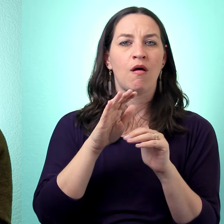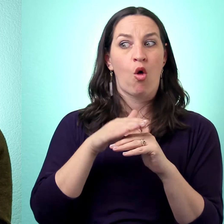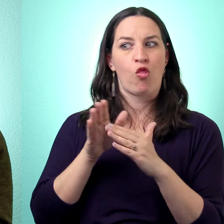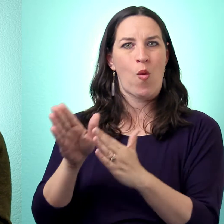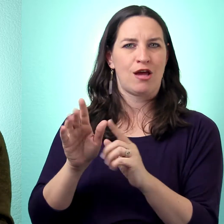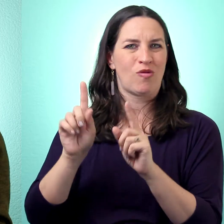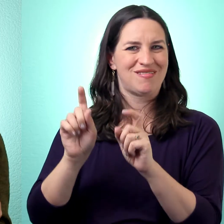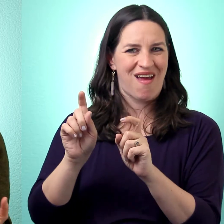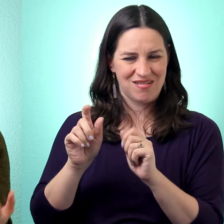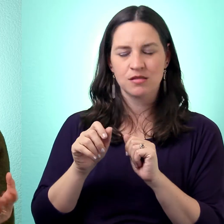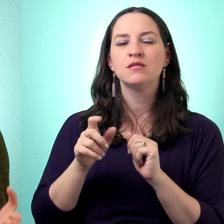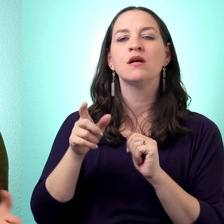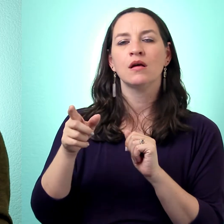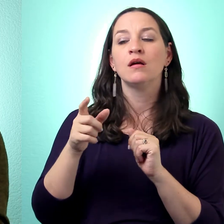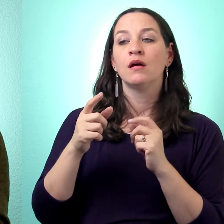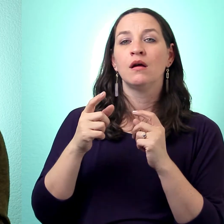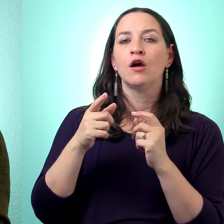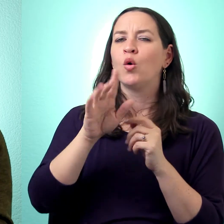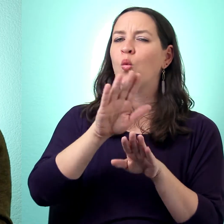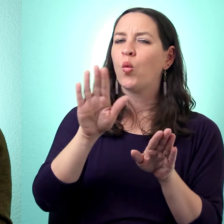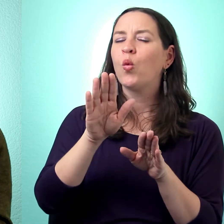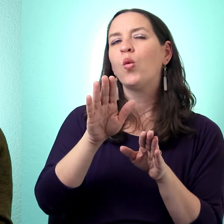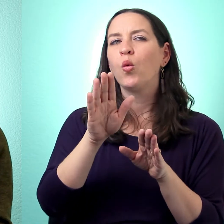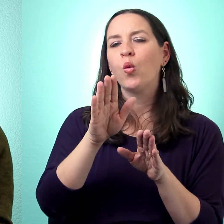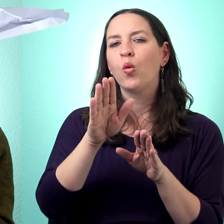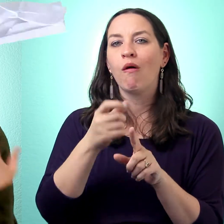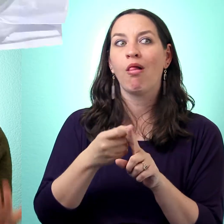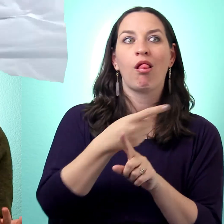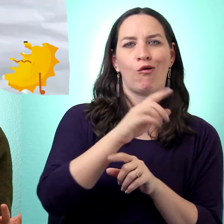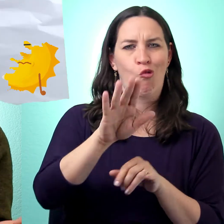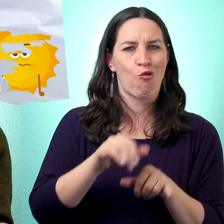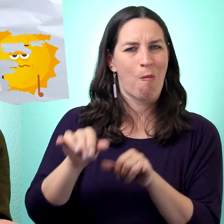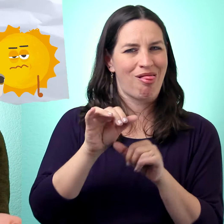is to try not to deviate too much from your norm. And so if in your everyday life you have a cup of